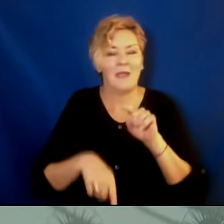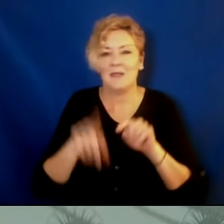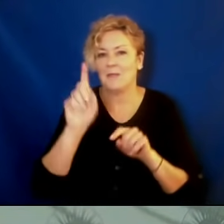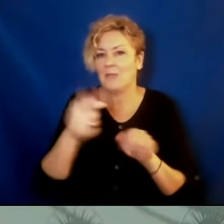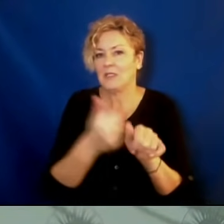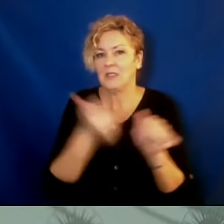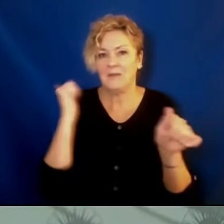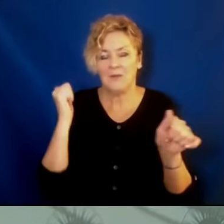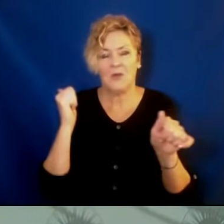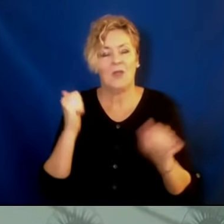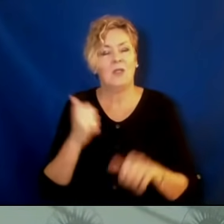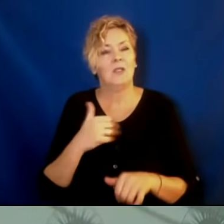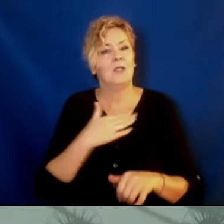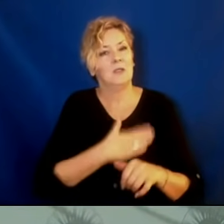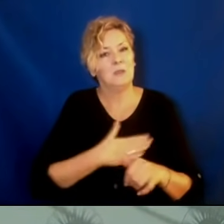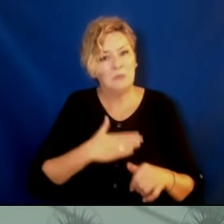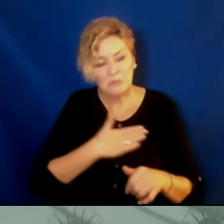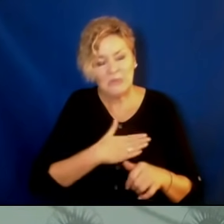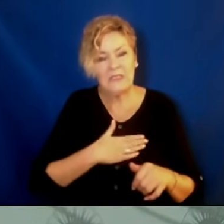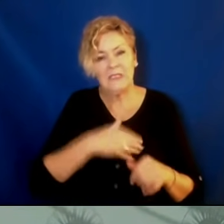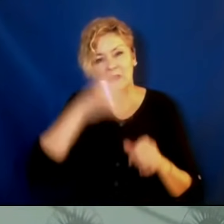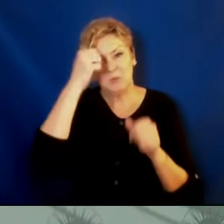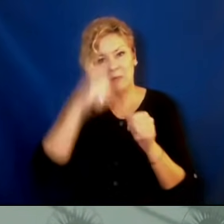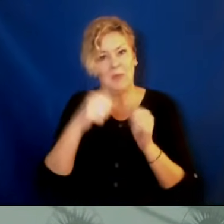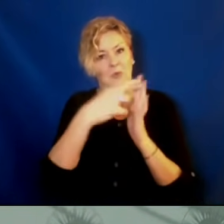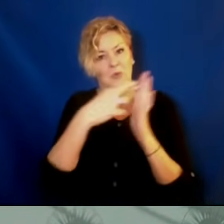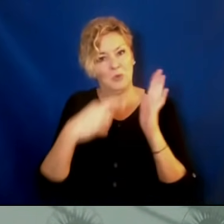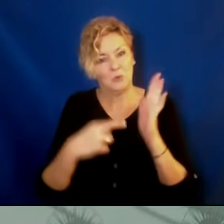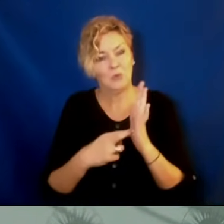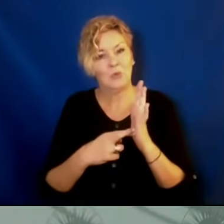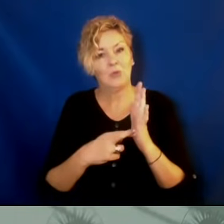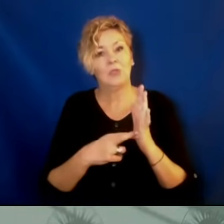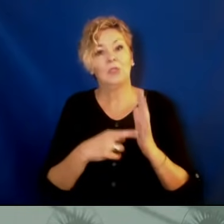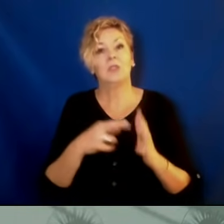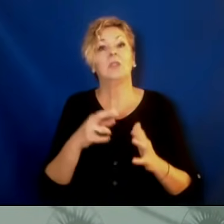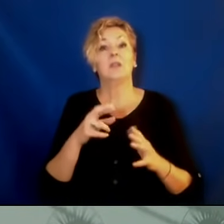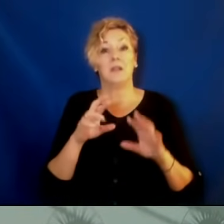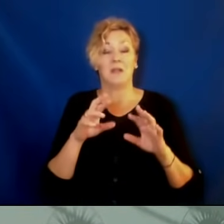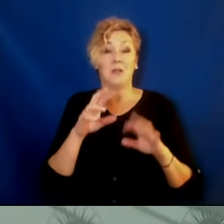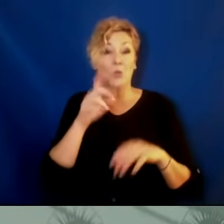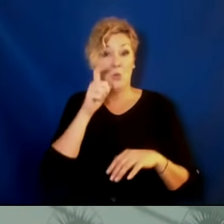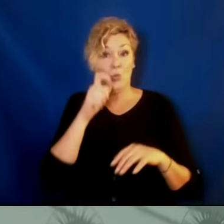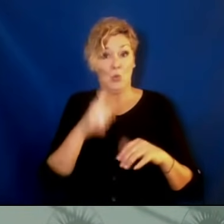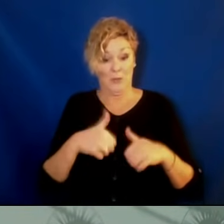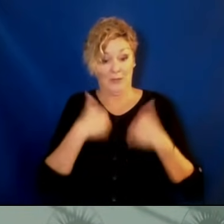what we are asking people to do especially in the sea then of gatherings in the season